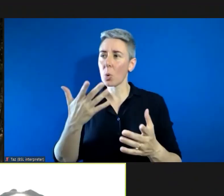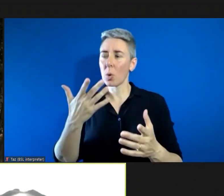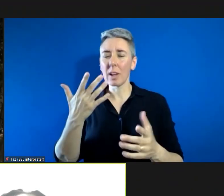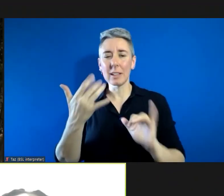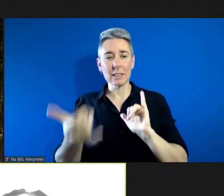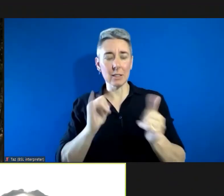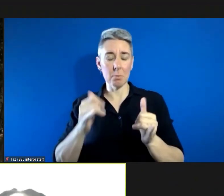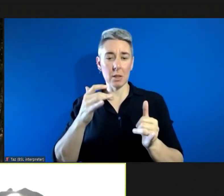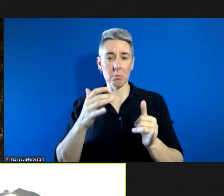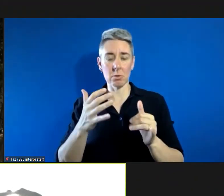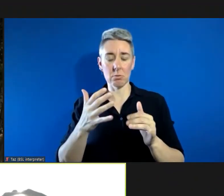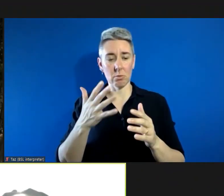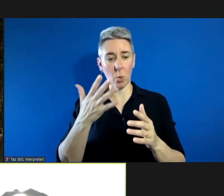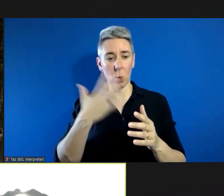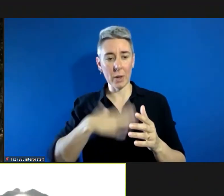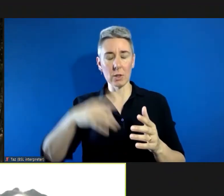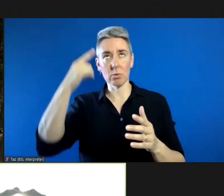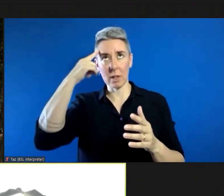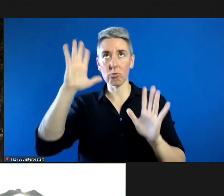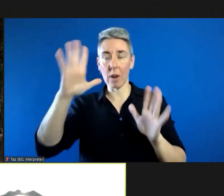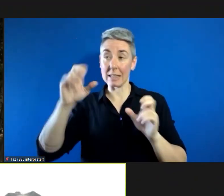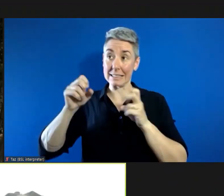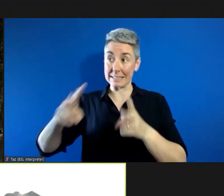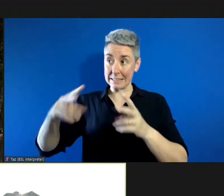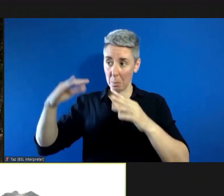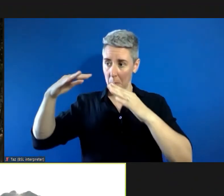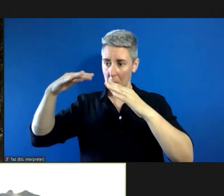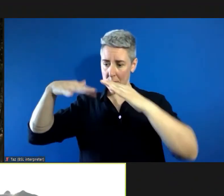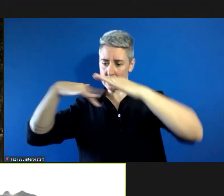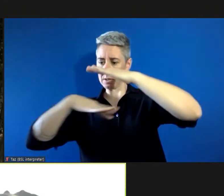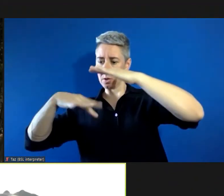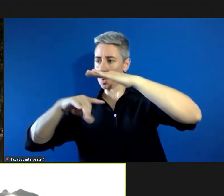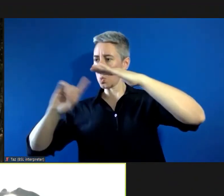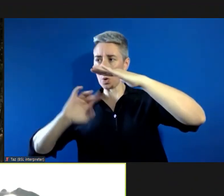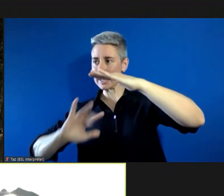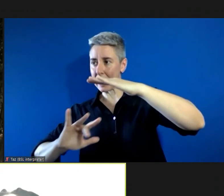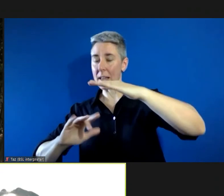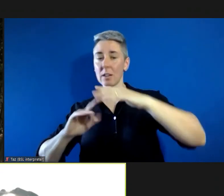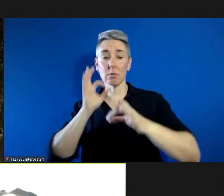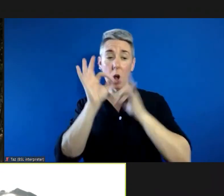ourselves, but starting to ask for more data, more information about the students that we support